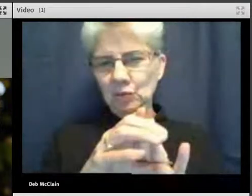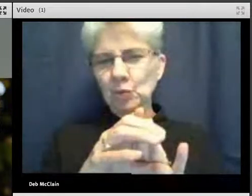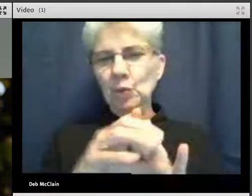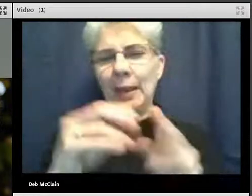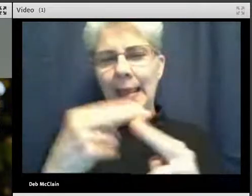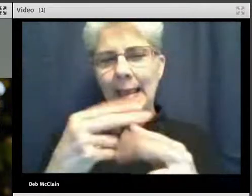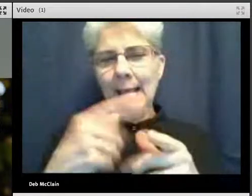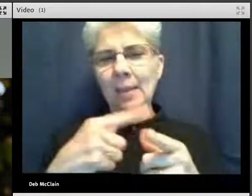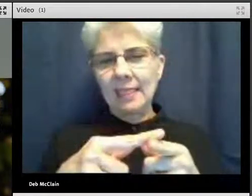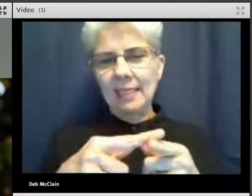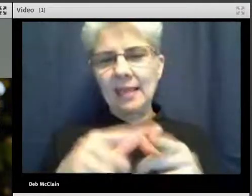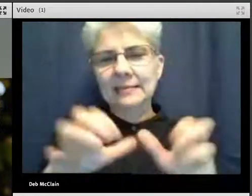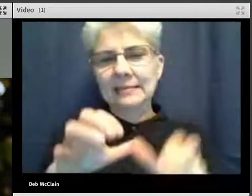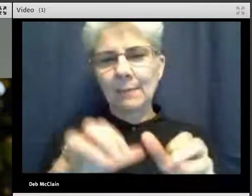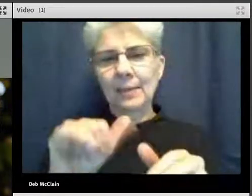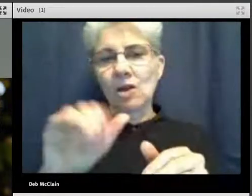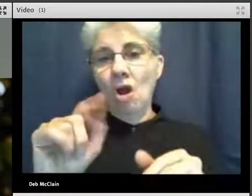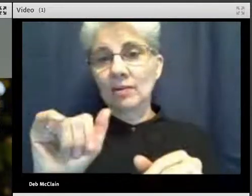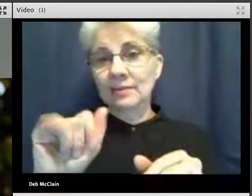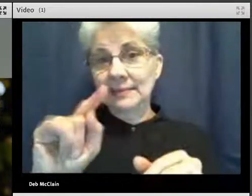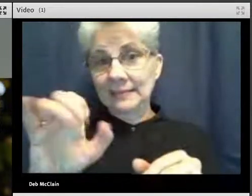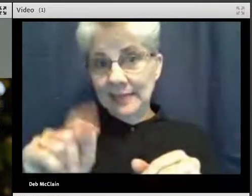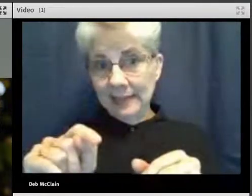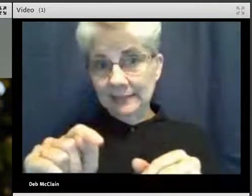and then you would type in the alt-text.